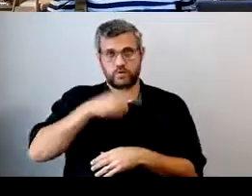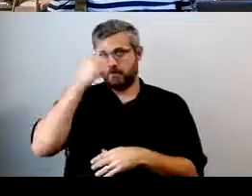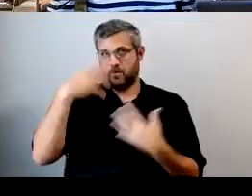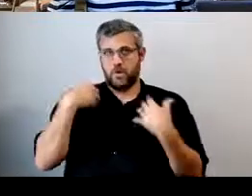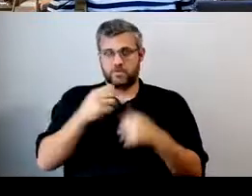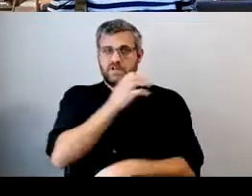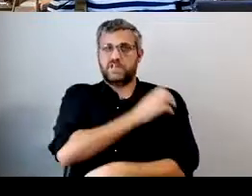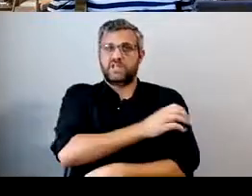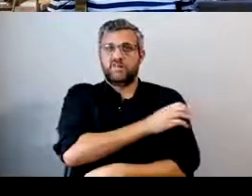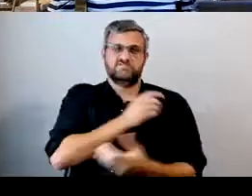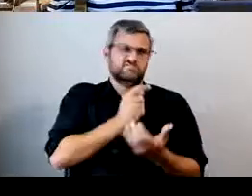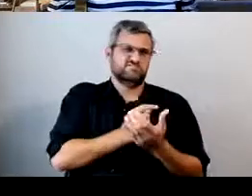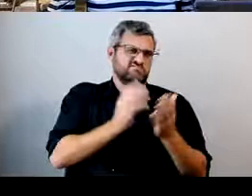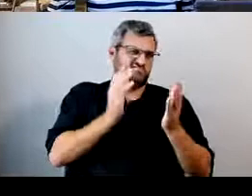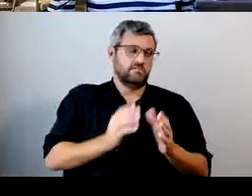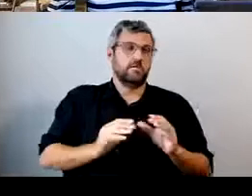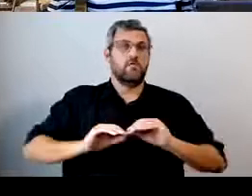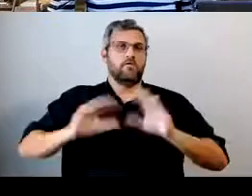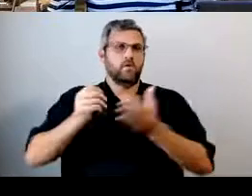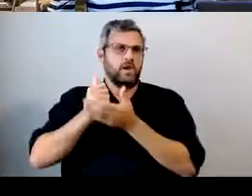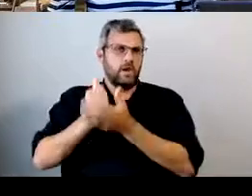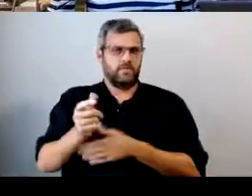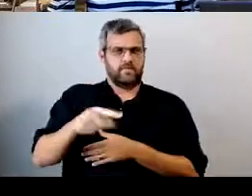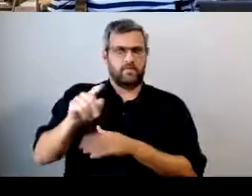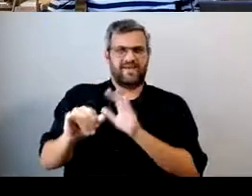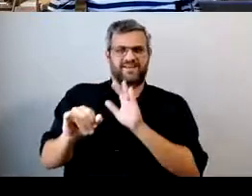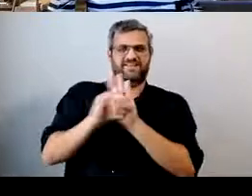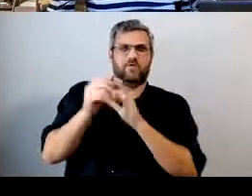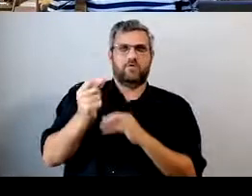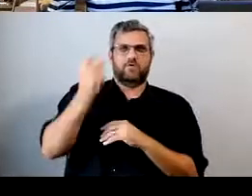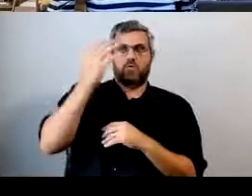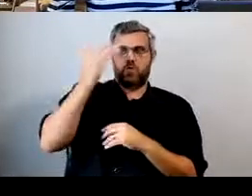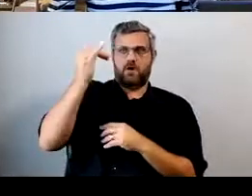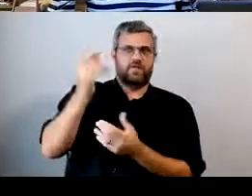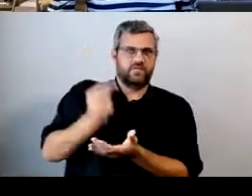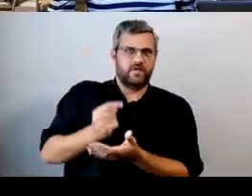is obviously we help clients identify and understand why they're in therapy and what their goals are.